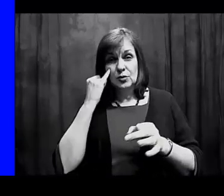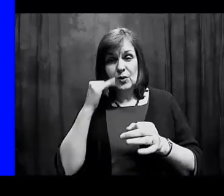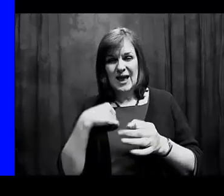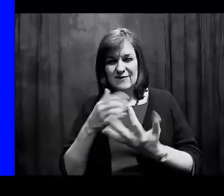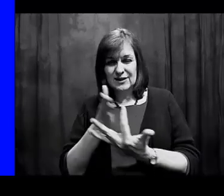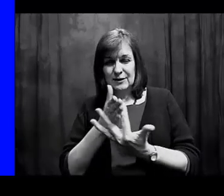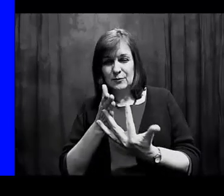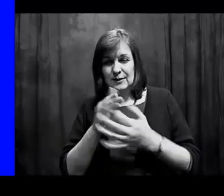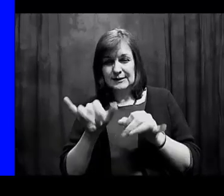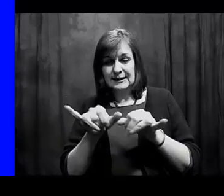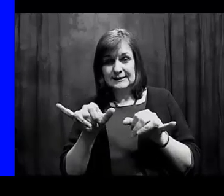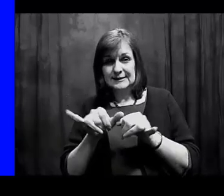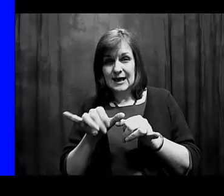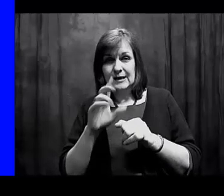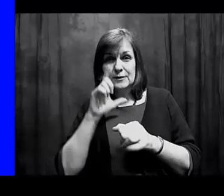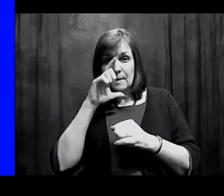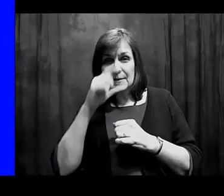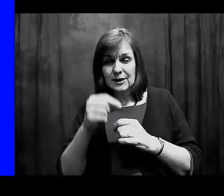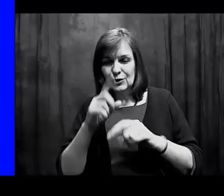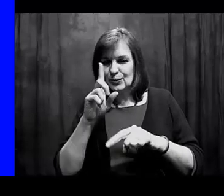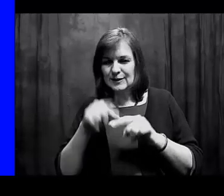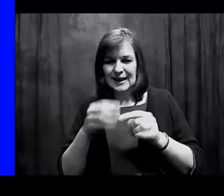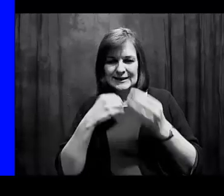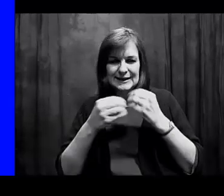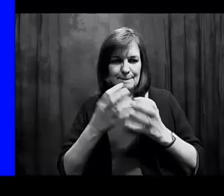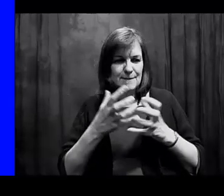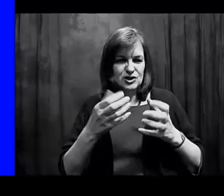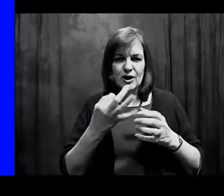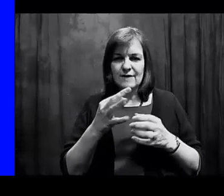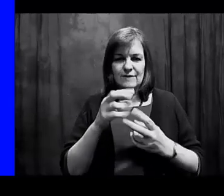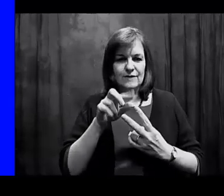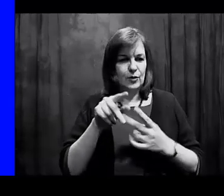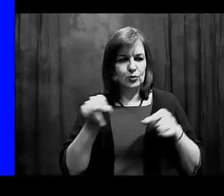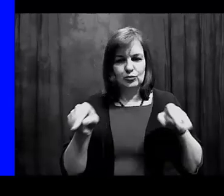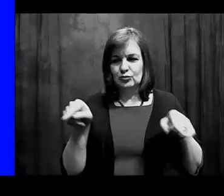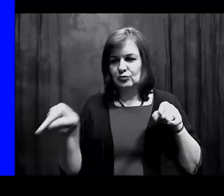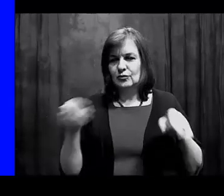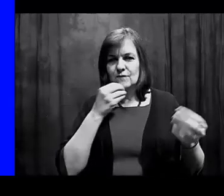it turns out that you're not very good at eating either one so we've eliminated